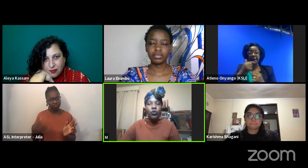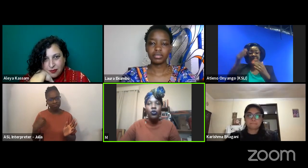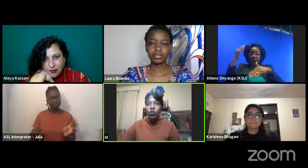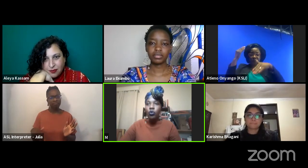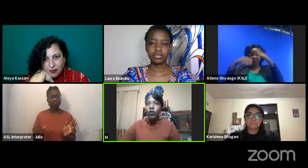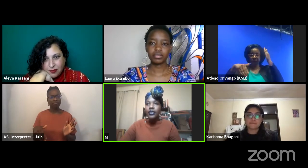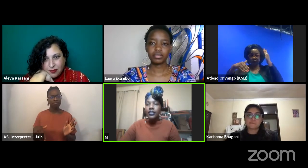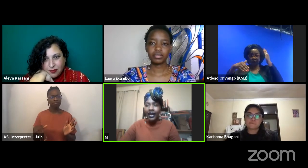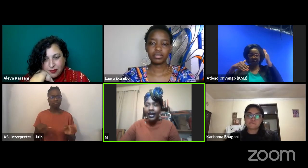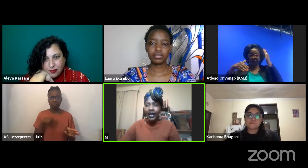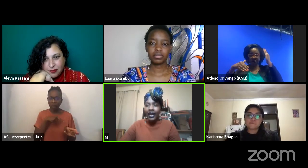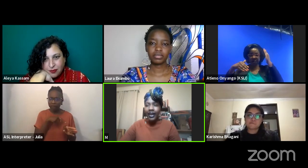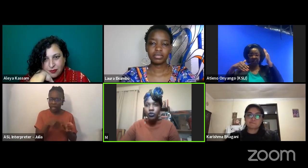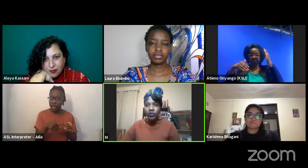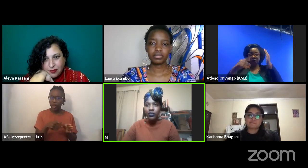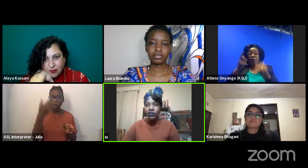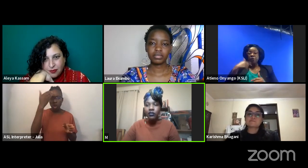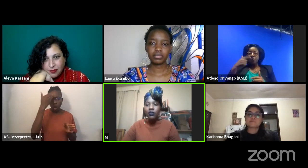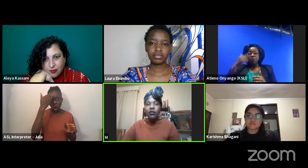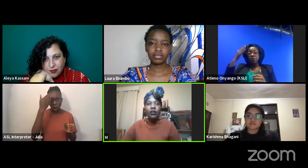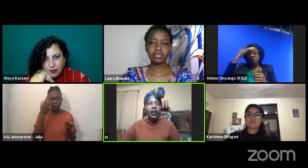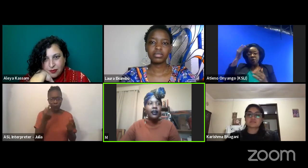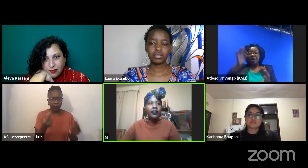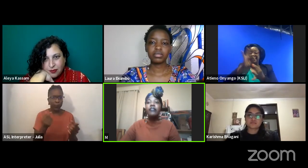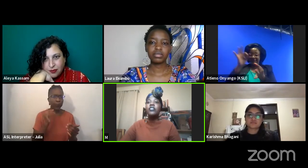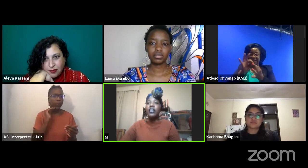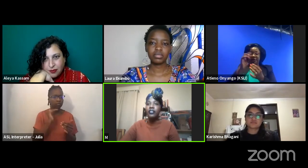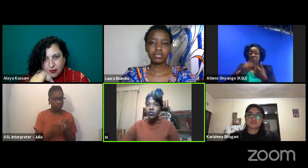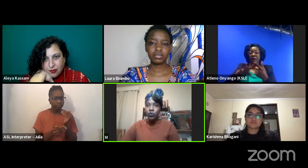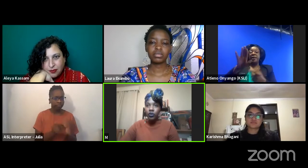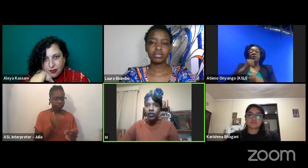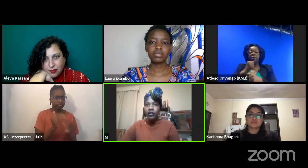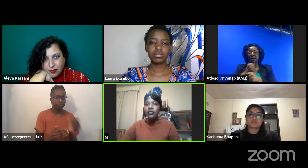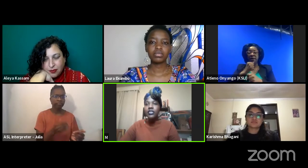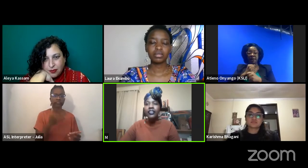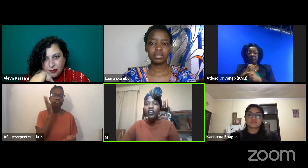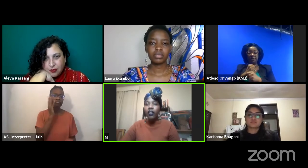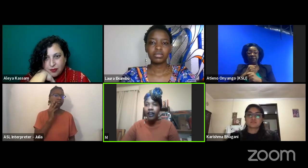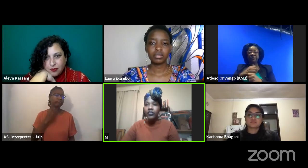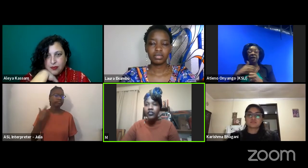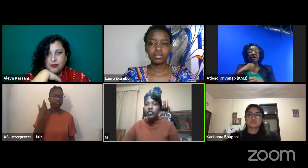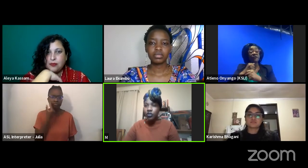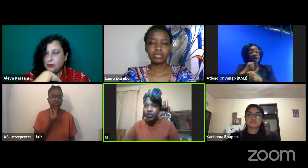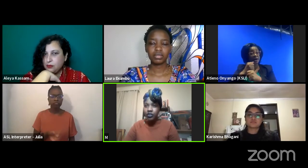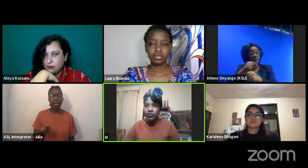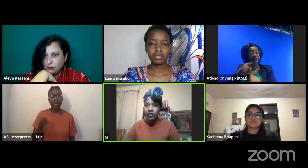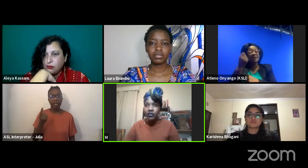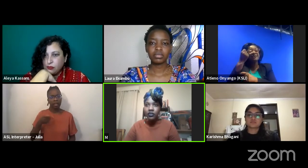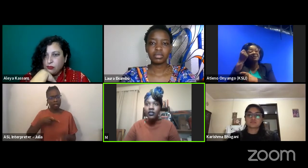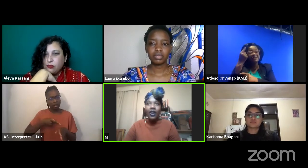who know exactly what they're doing and have done this work and understand the craft and the structure of it,